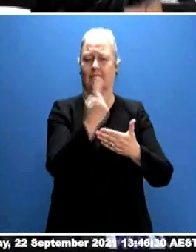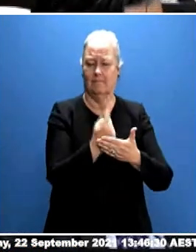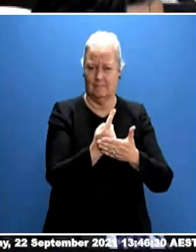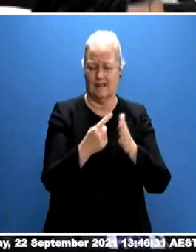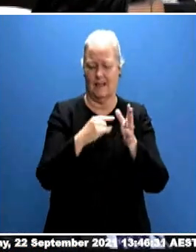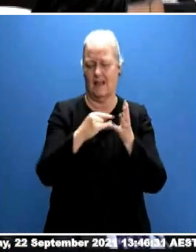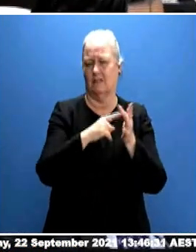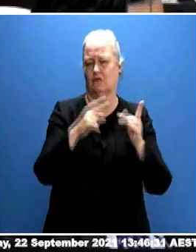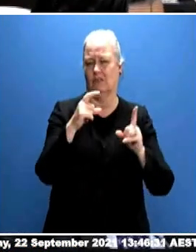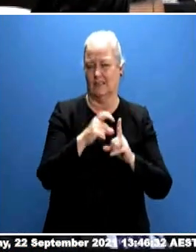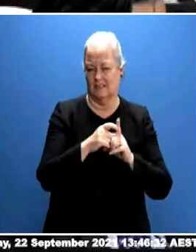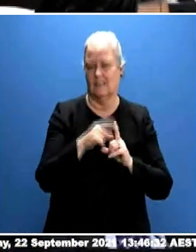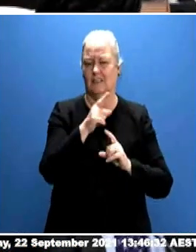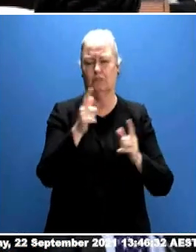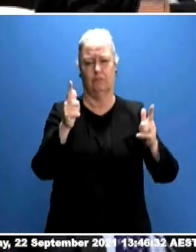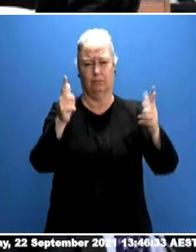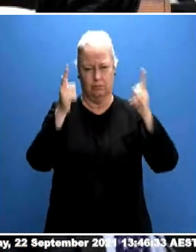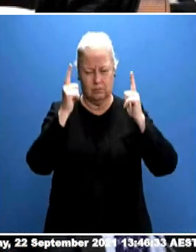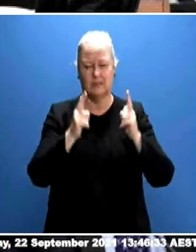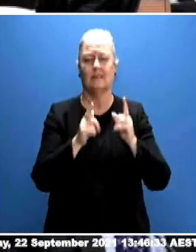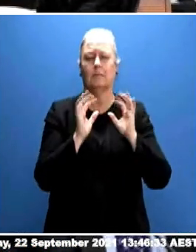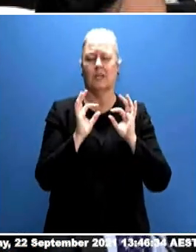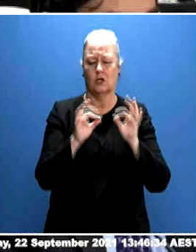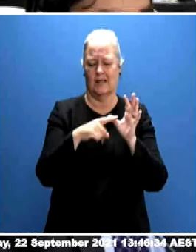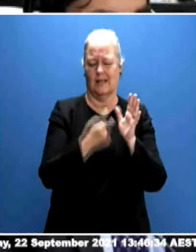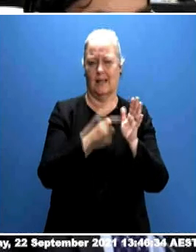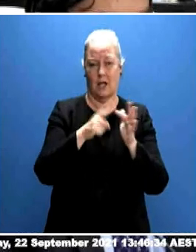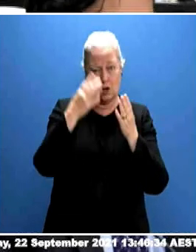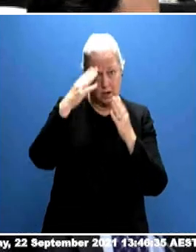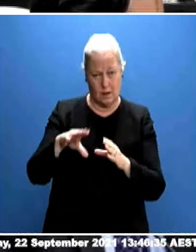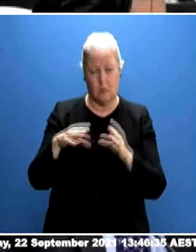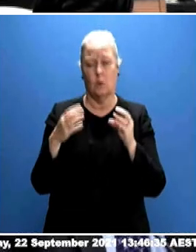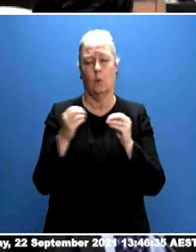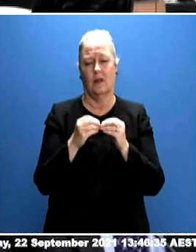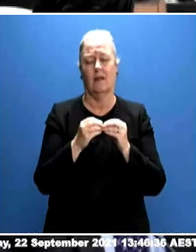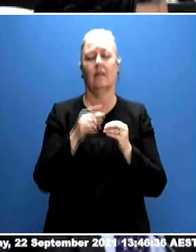Director of Specialised care and Accomodation with the Department of Communities, Western Australia.